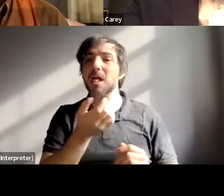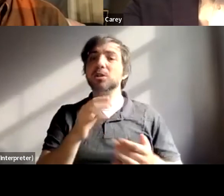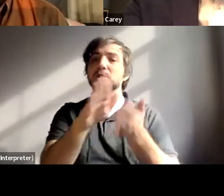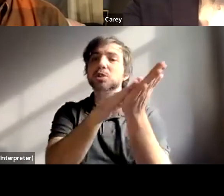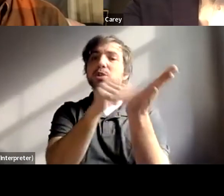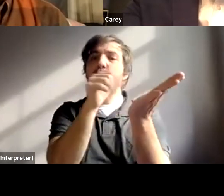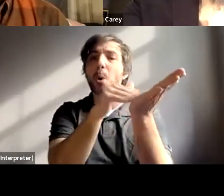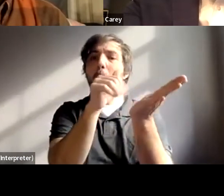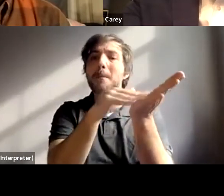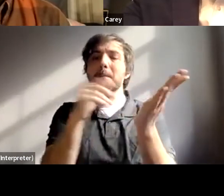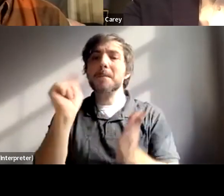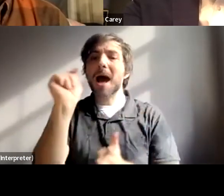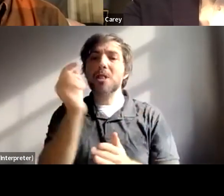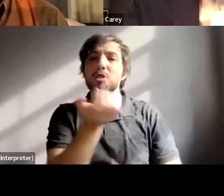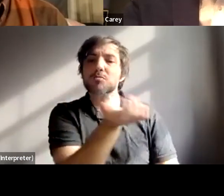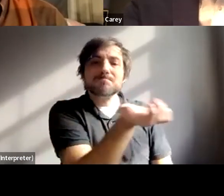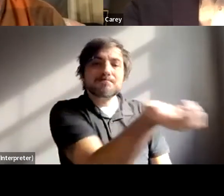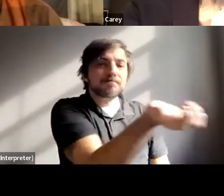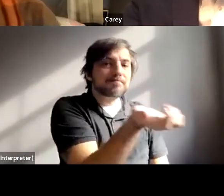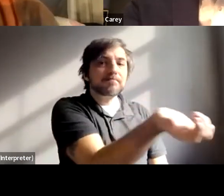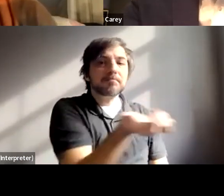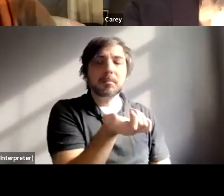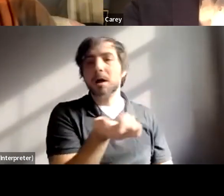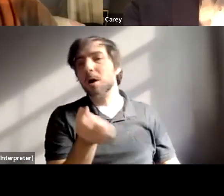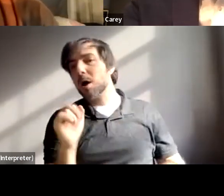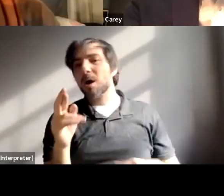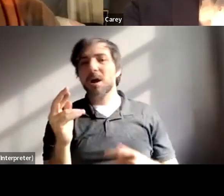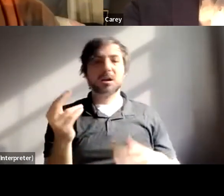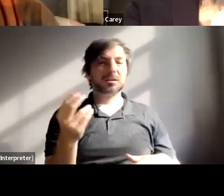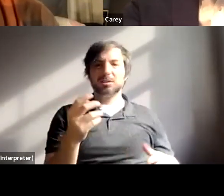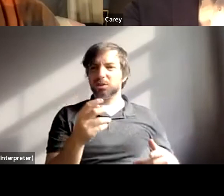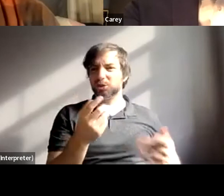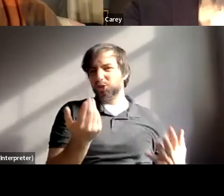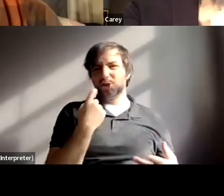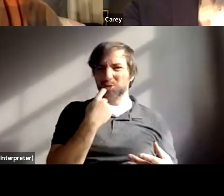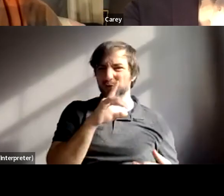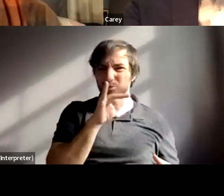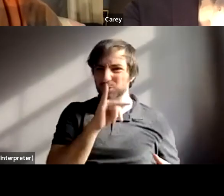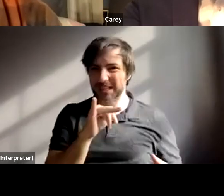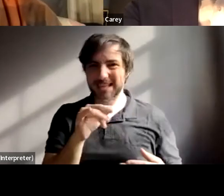s, and even, the transferring from a wheelchair to anything, even in